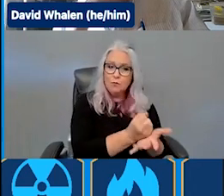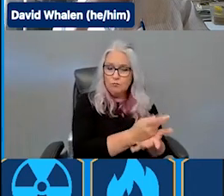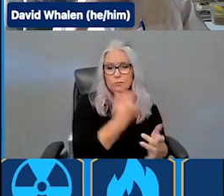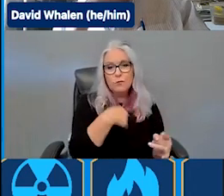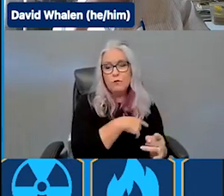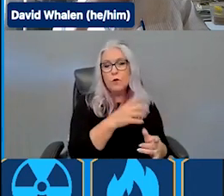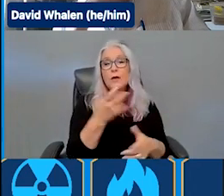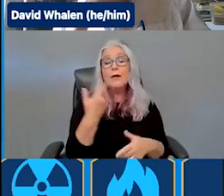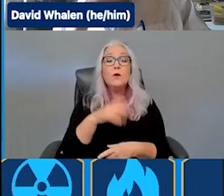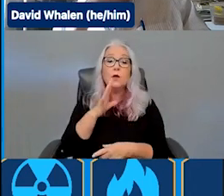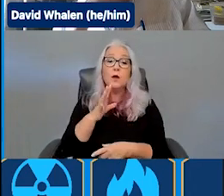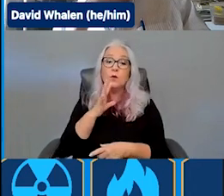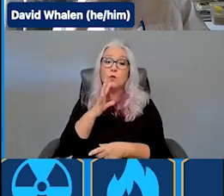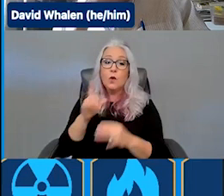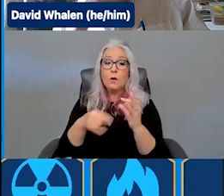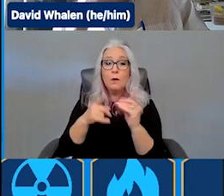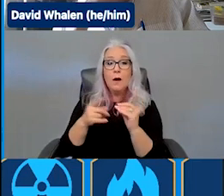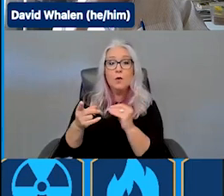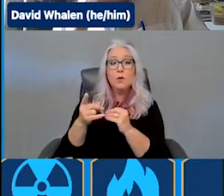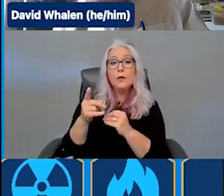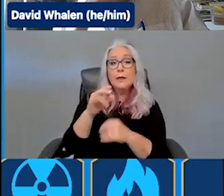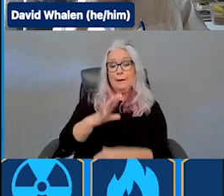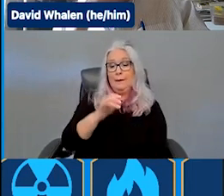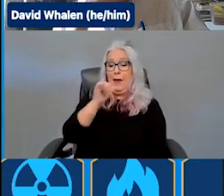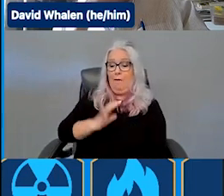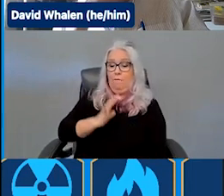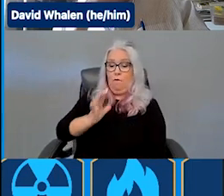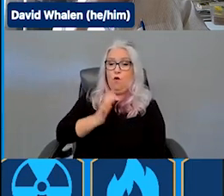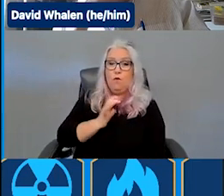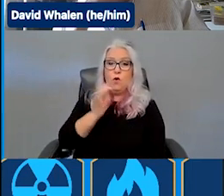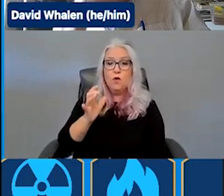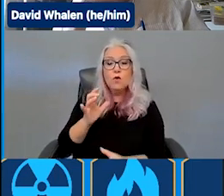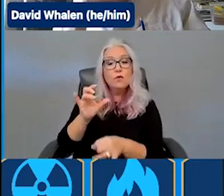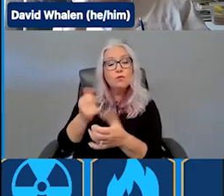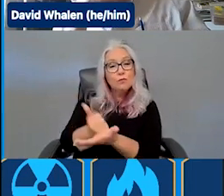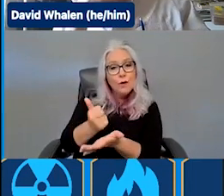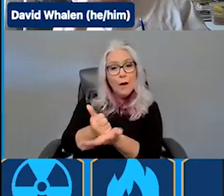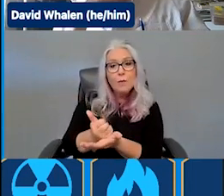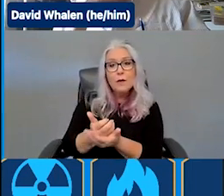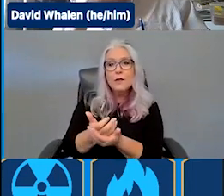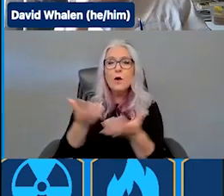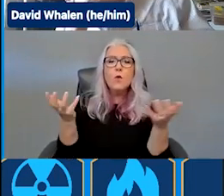minute. And so when we ask well what falls through the cracks of a cracked system?